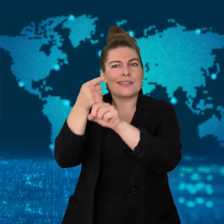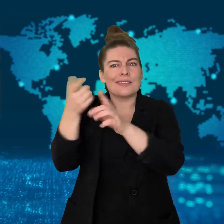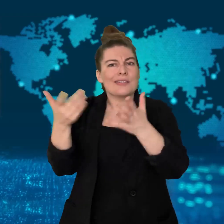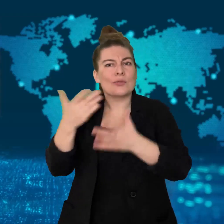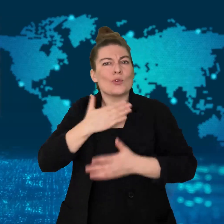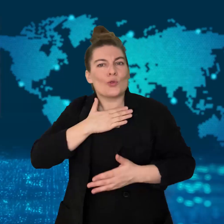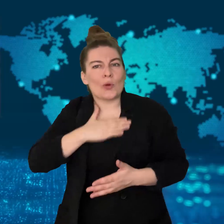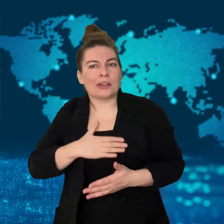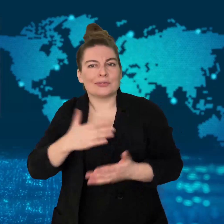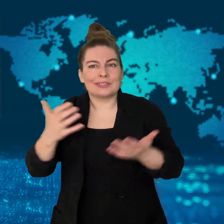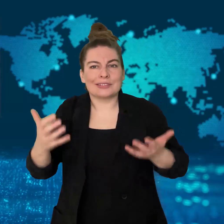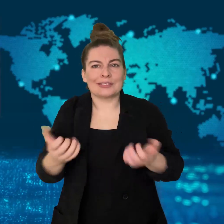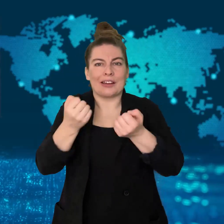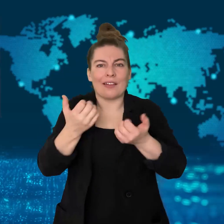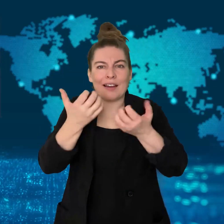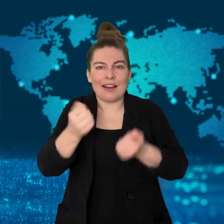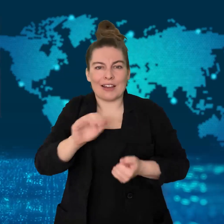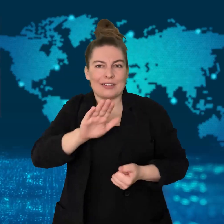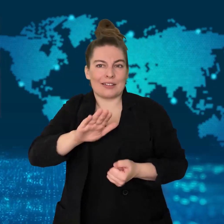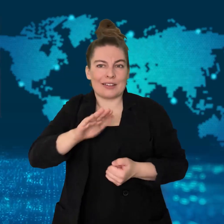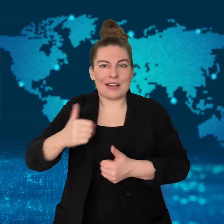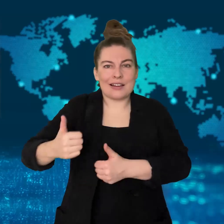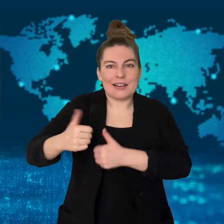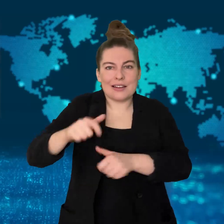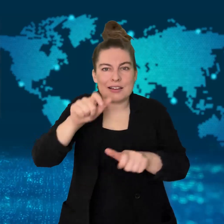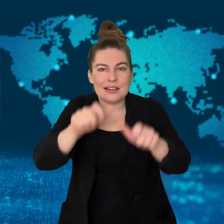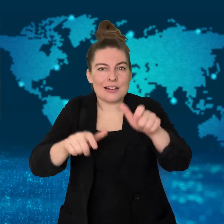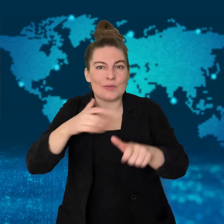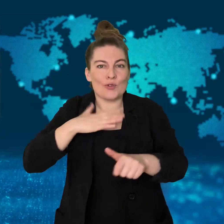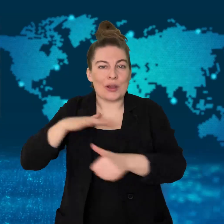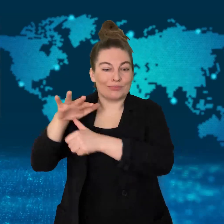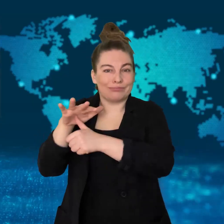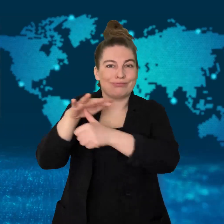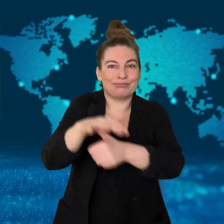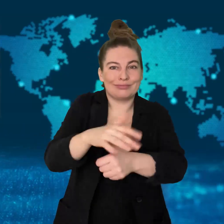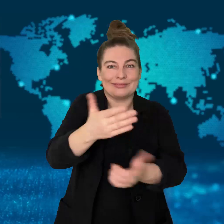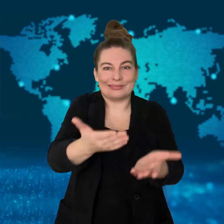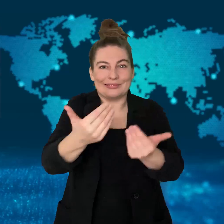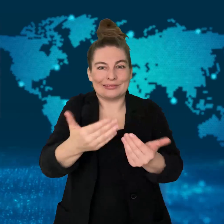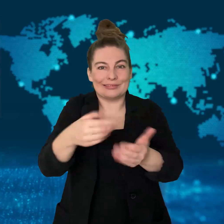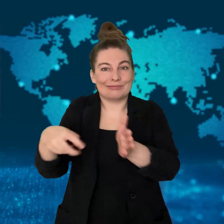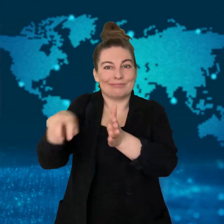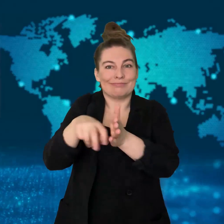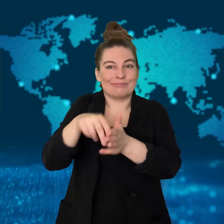A general leading the country's armed forces was killed in the incident.